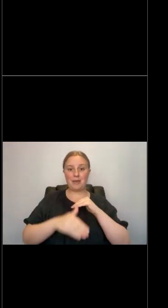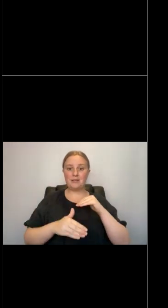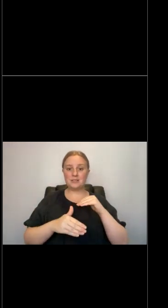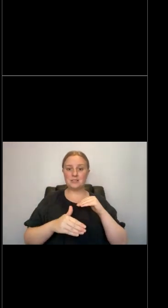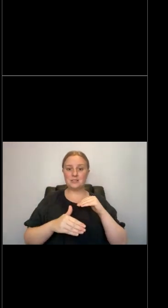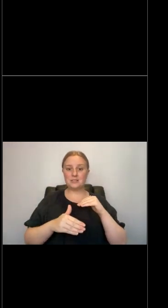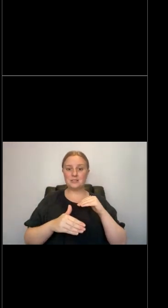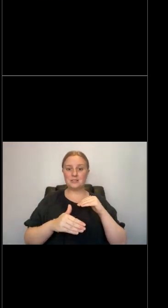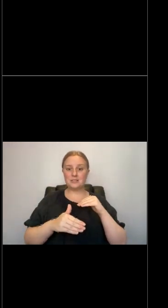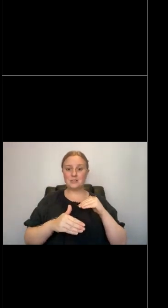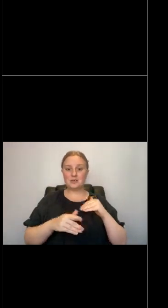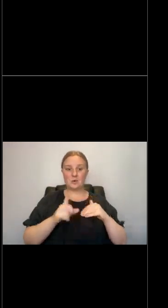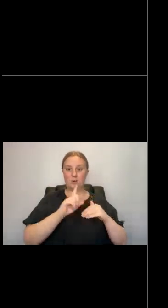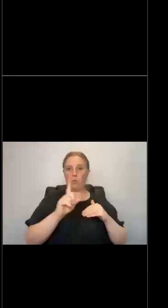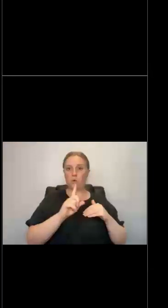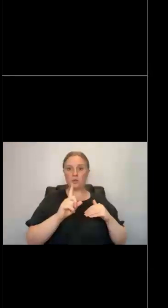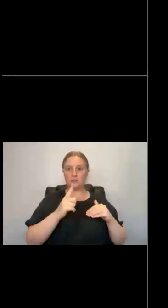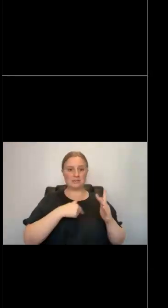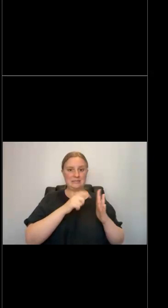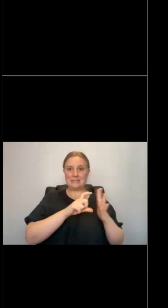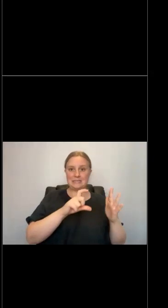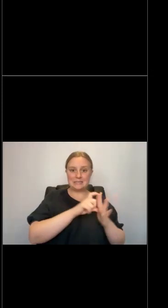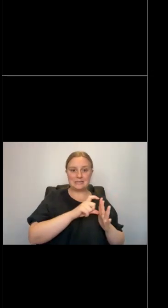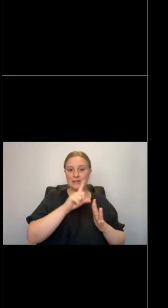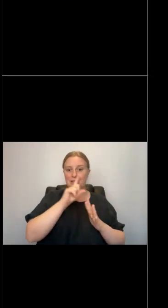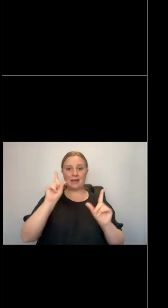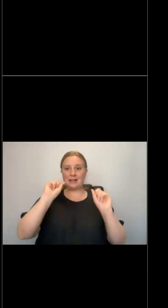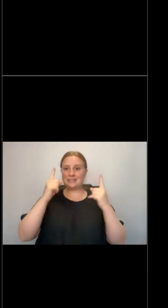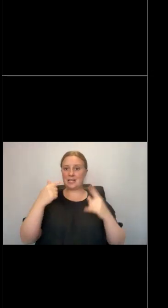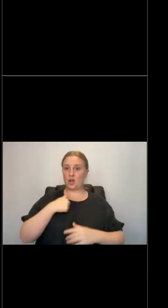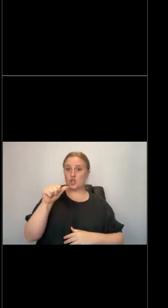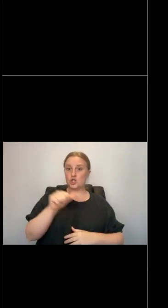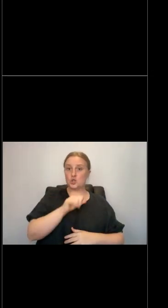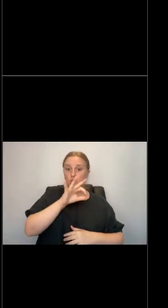to understand they will not do the act or to control their actions.